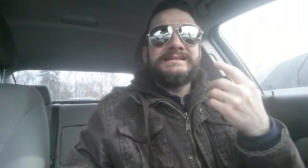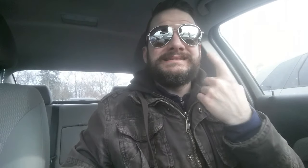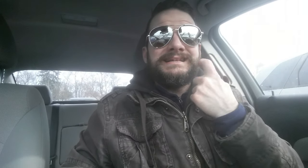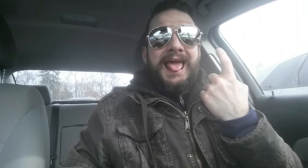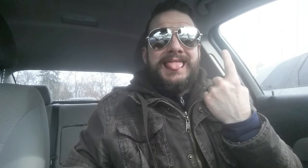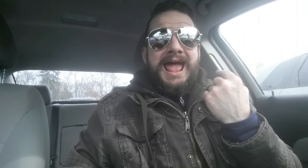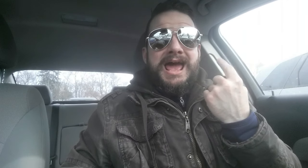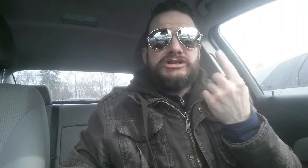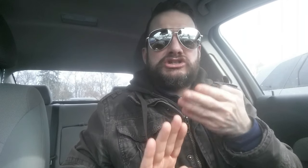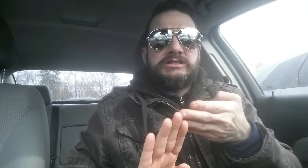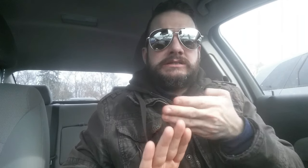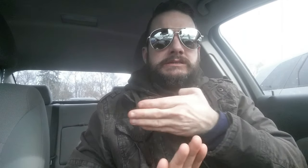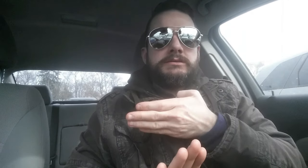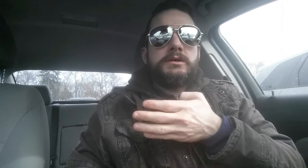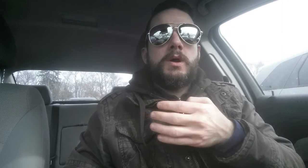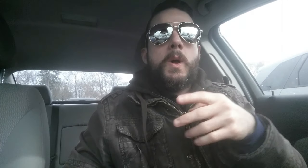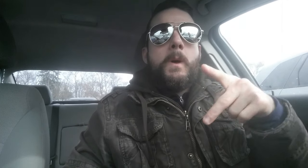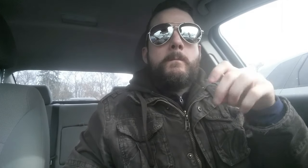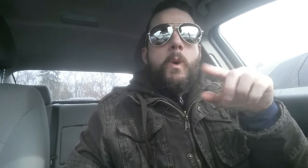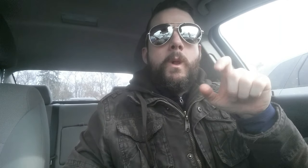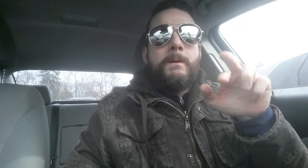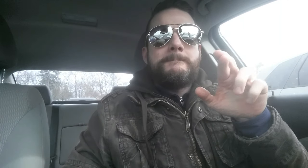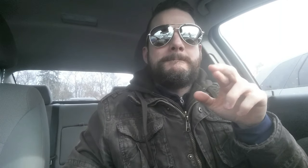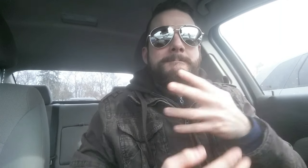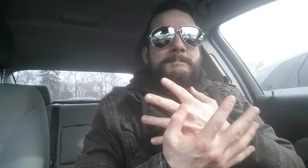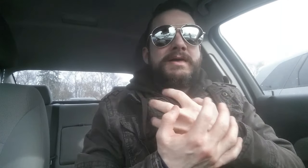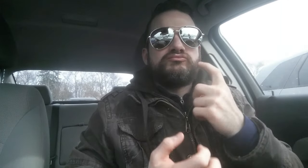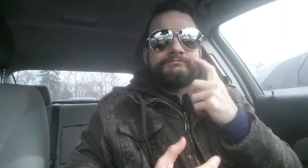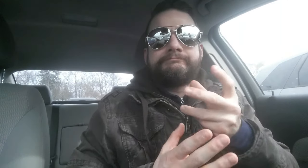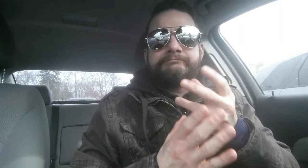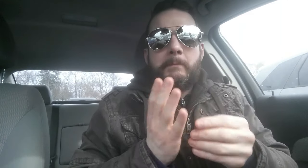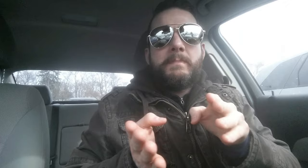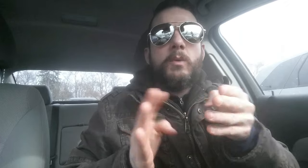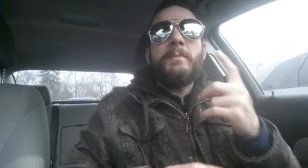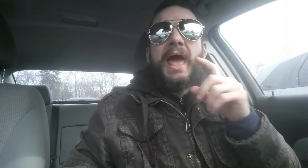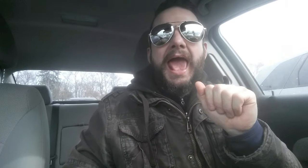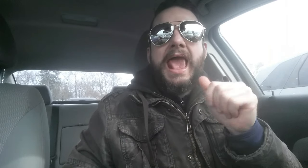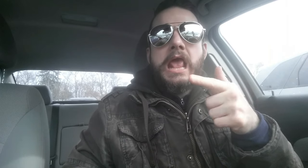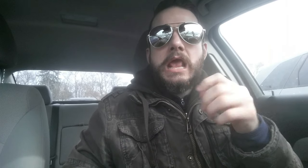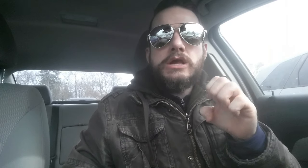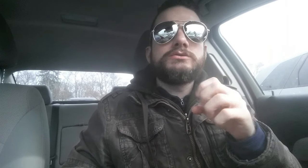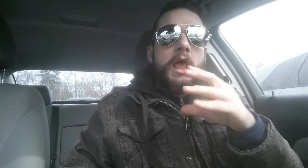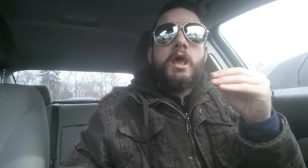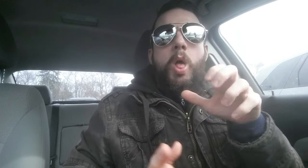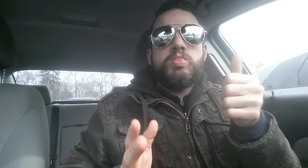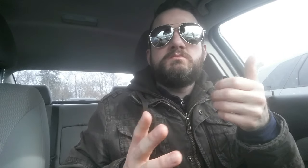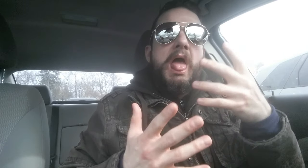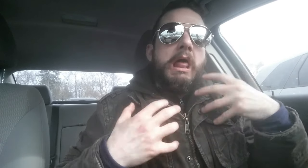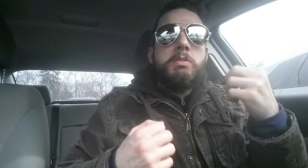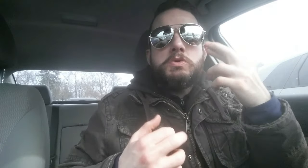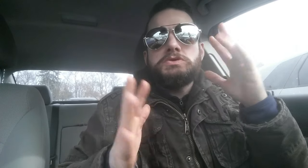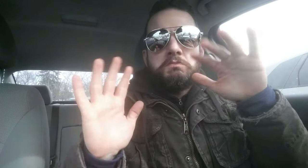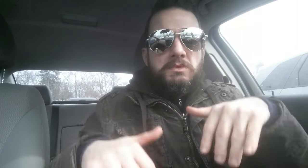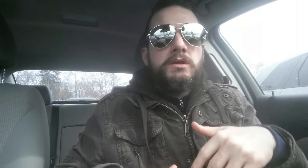Last year, the other polar bear passed away due to age and other health conditions.